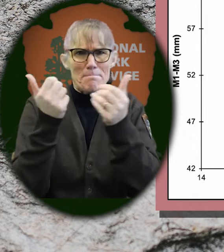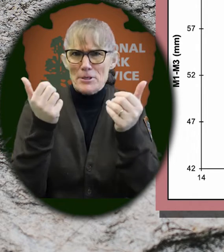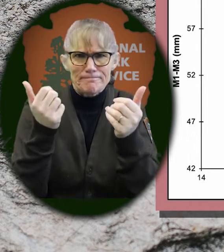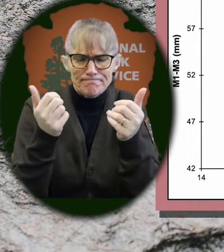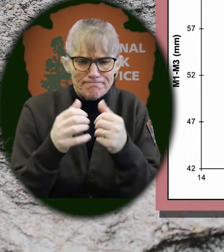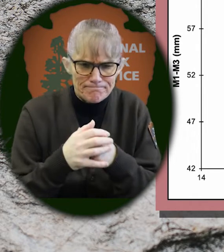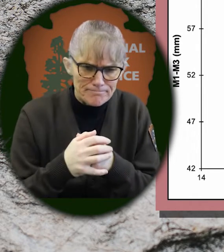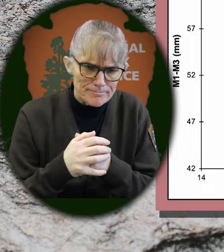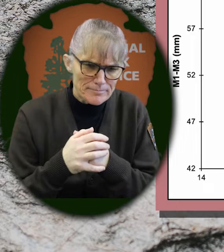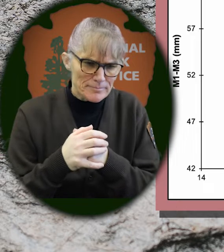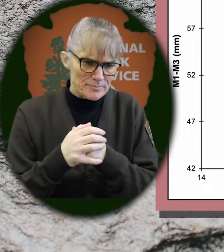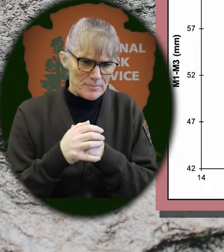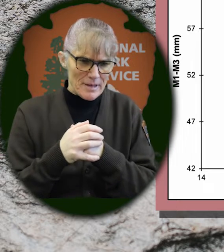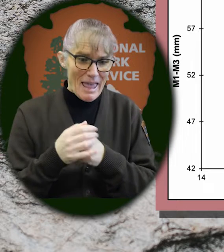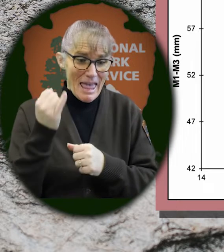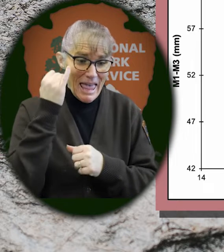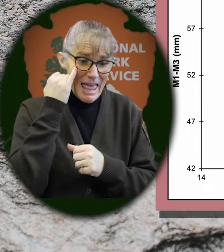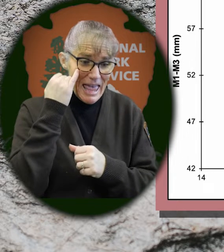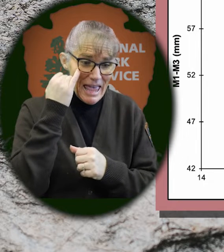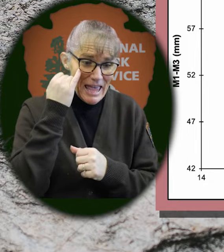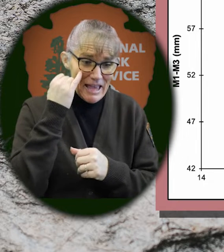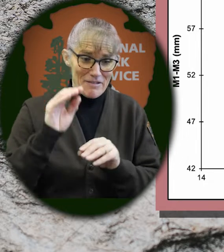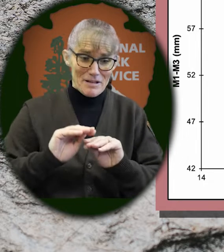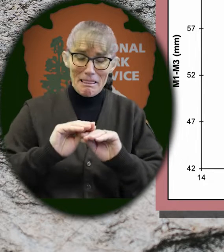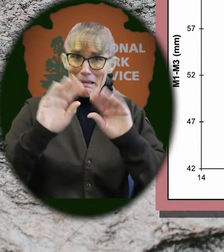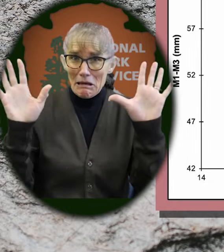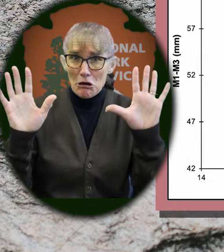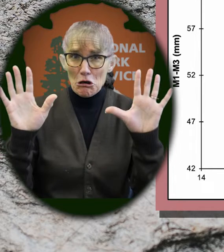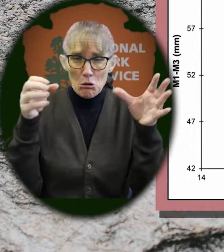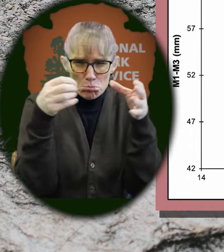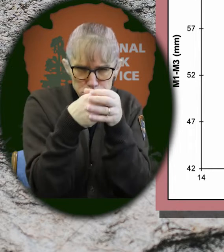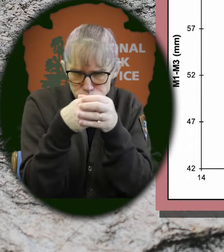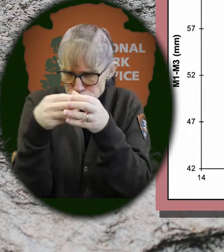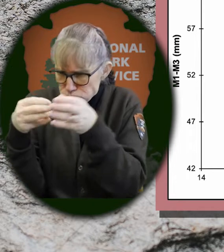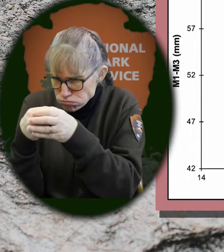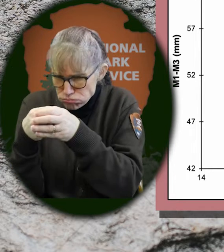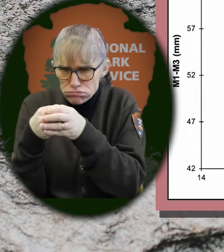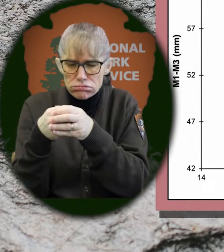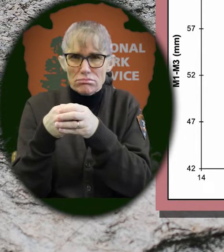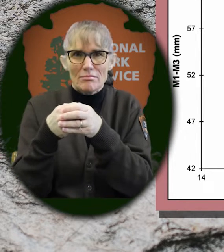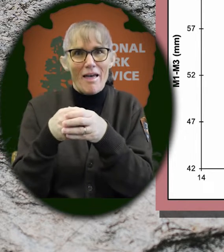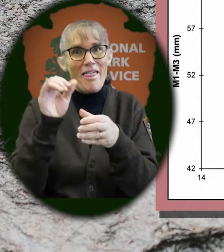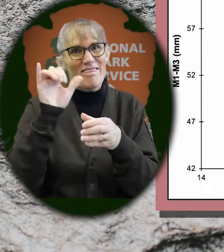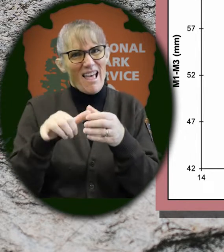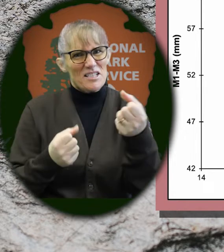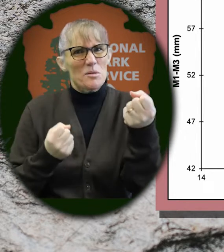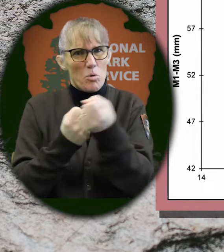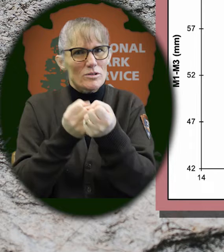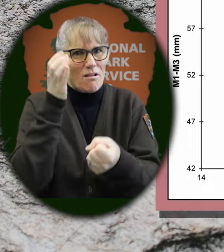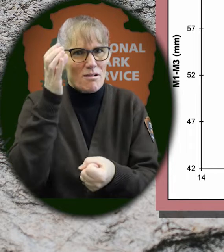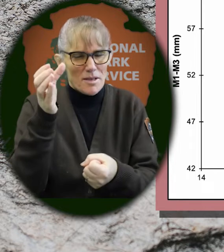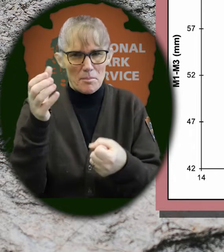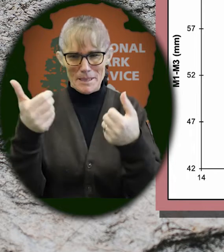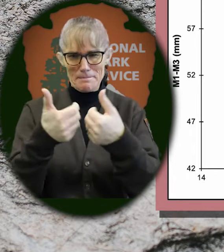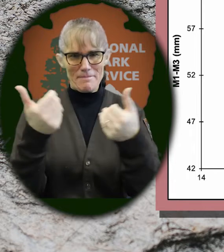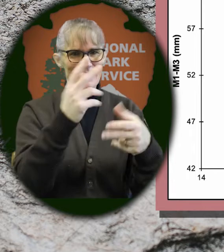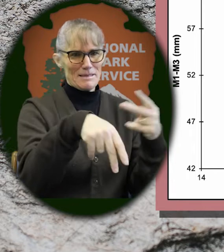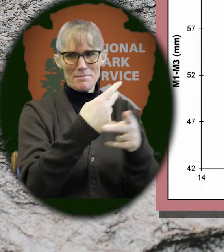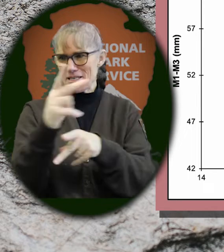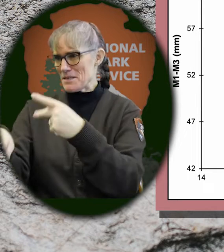Um. If there was really a clear cluster, that would be supportive of the idea, that oh this this species is different than another species